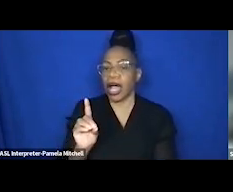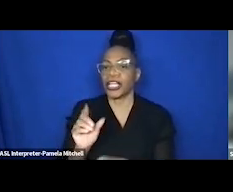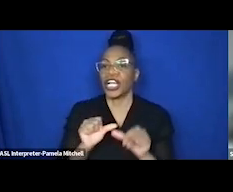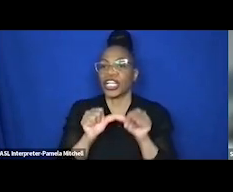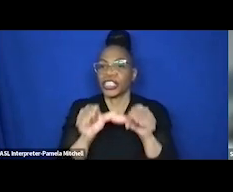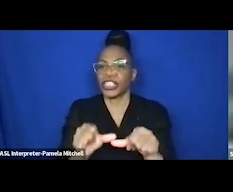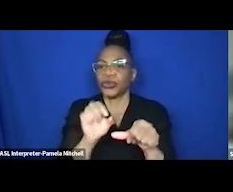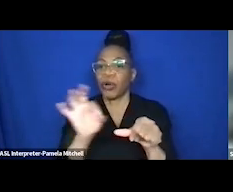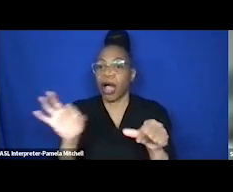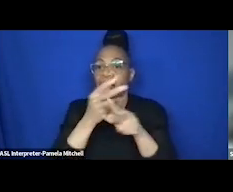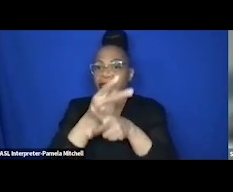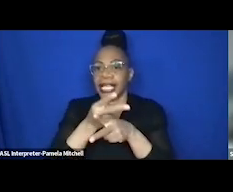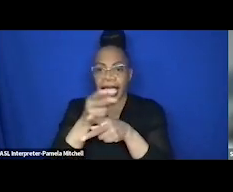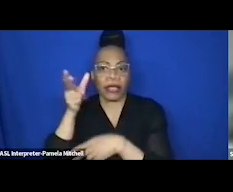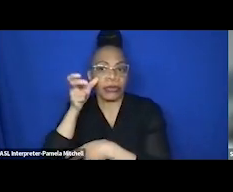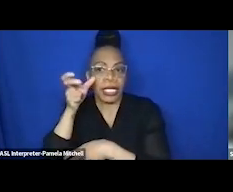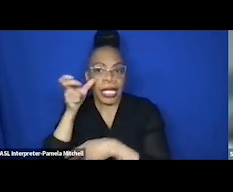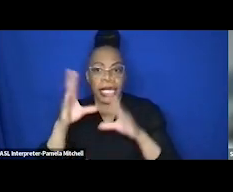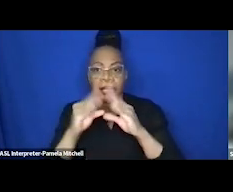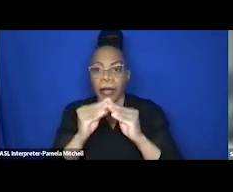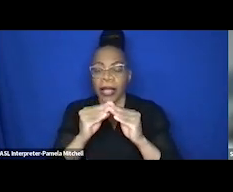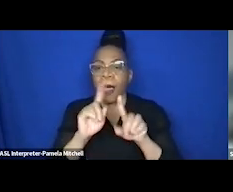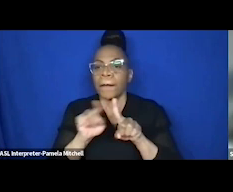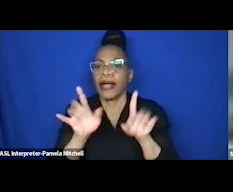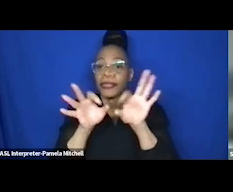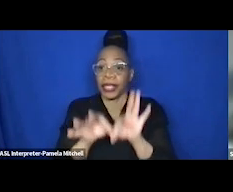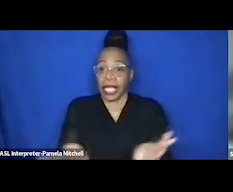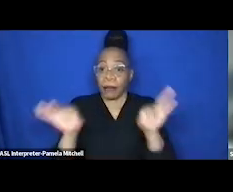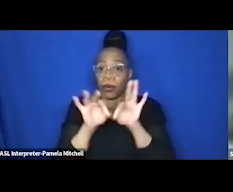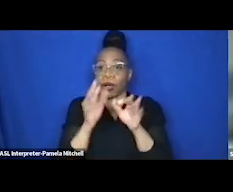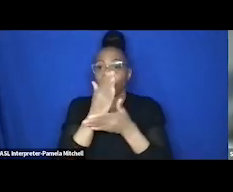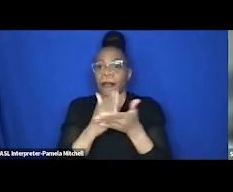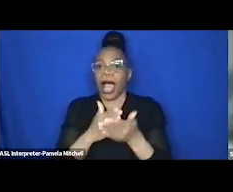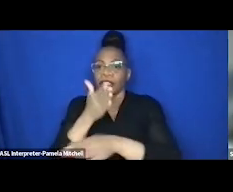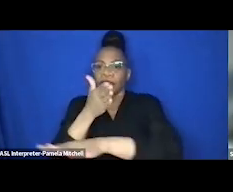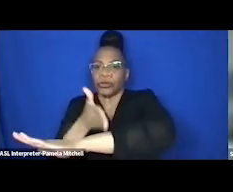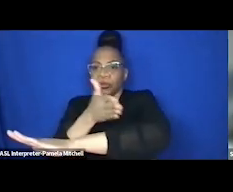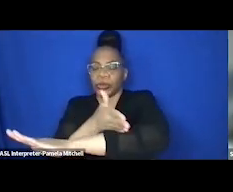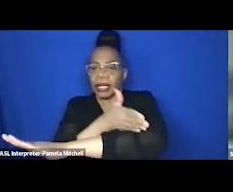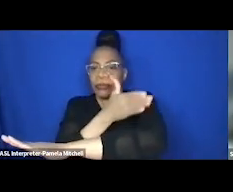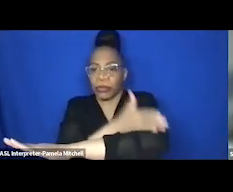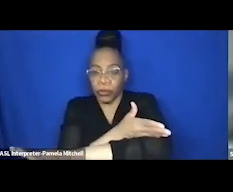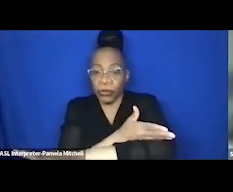But some of their main duties are just to improve coordination and integration with mainstream resources and other programs